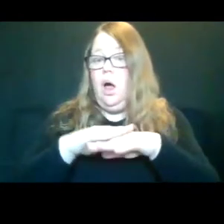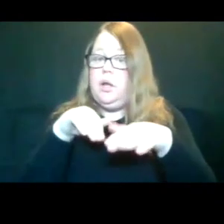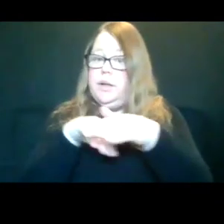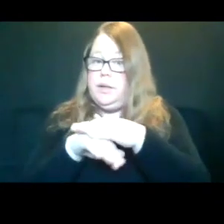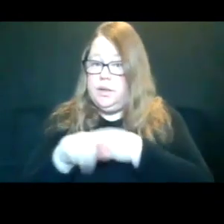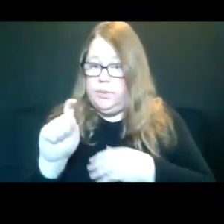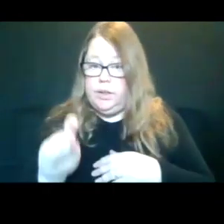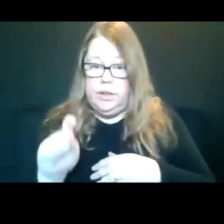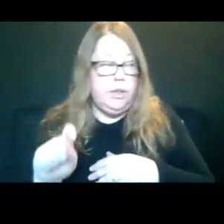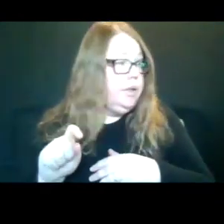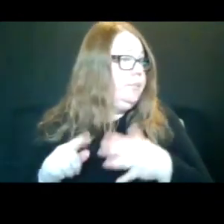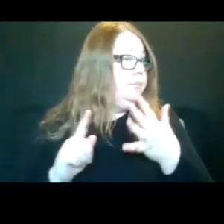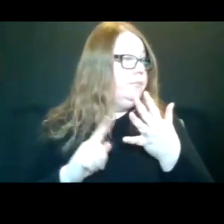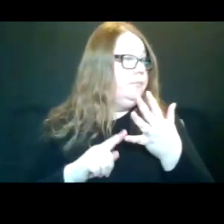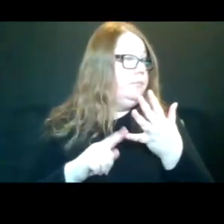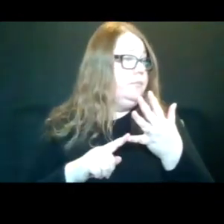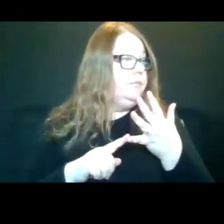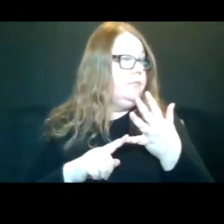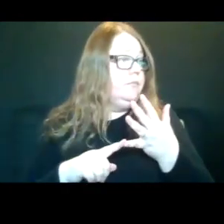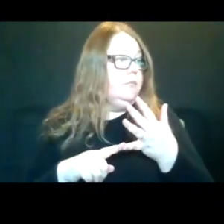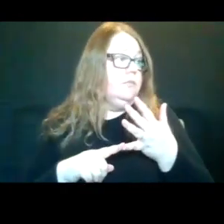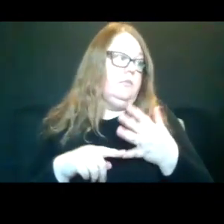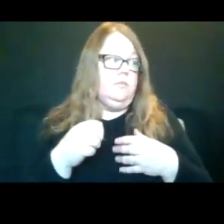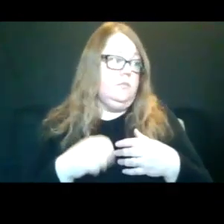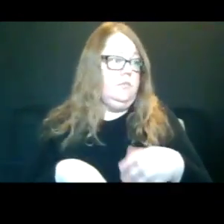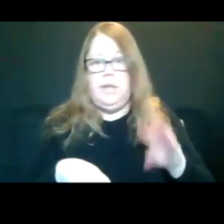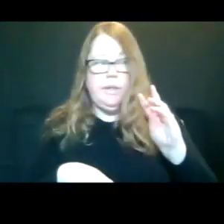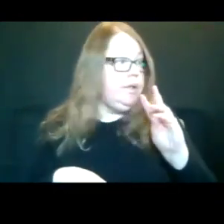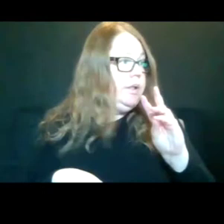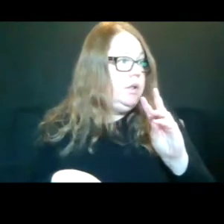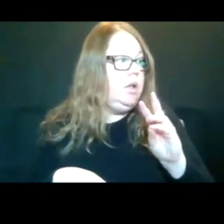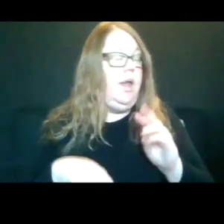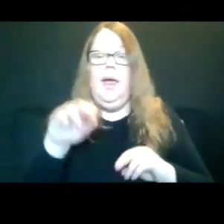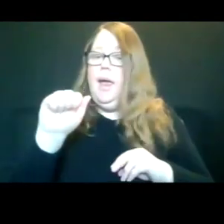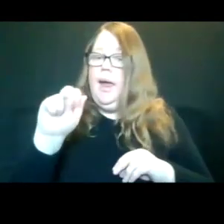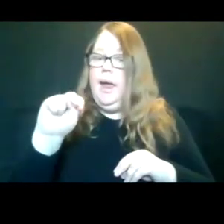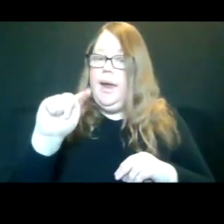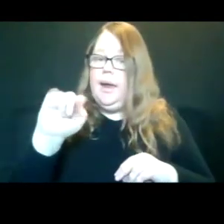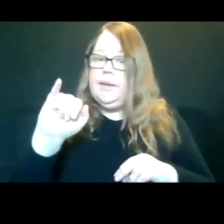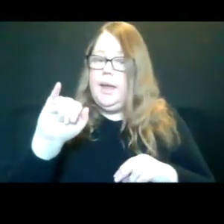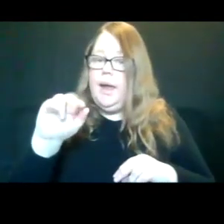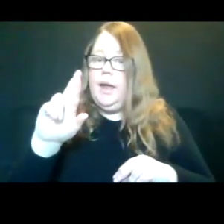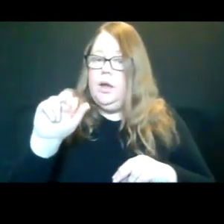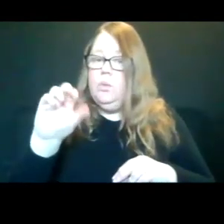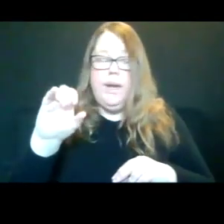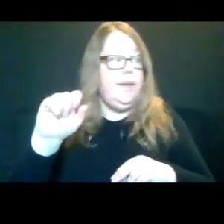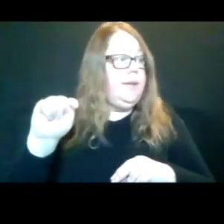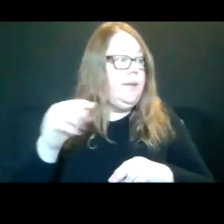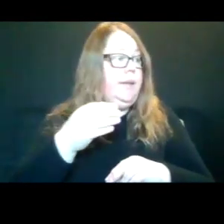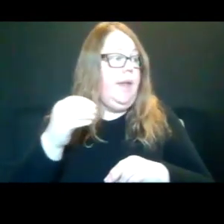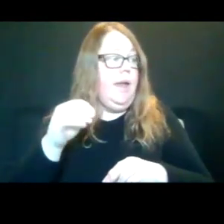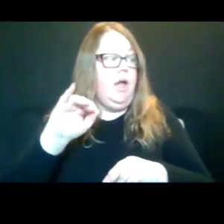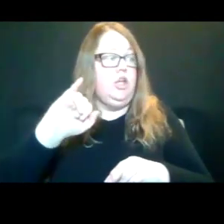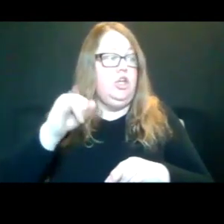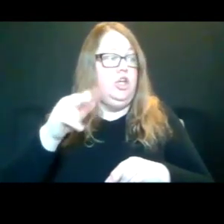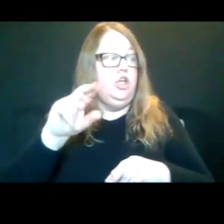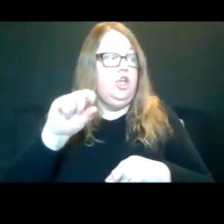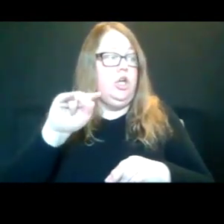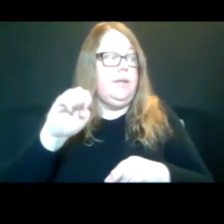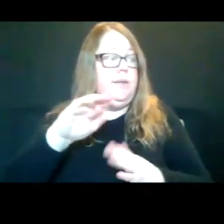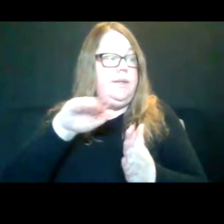• Anti-racist and justice-centered presentations and trainings